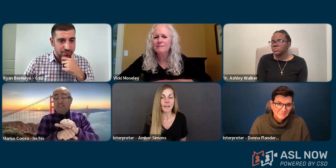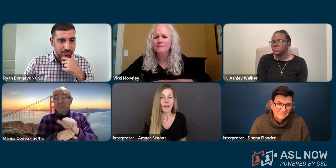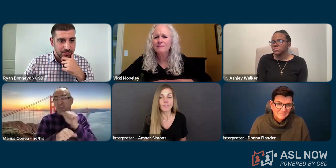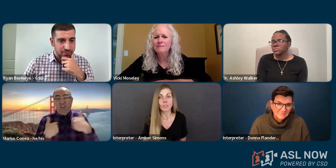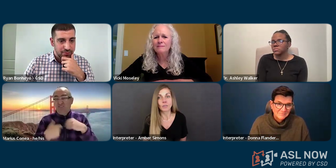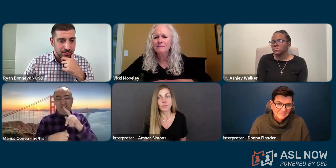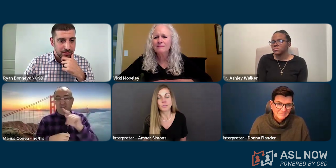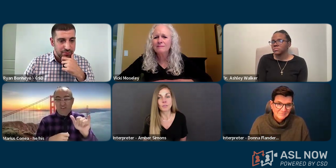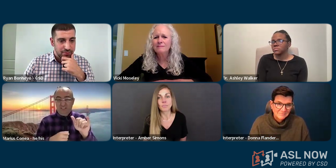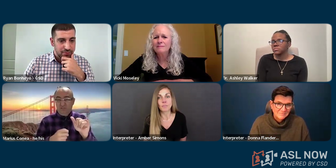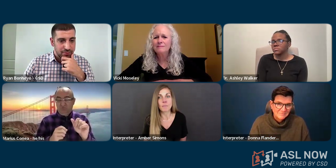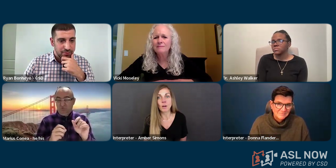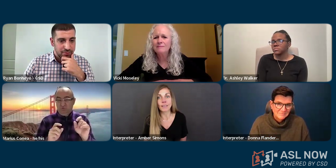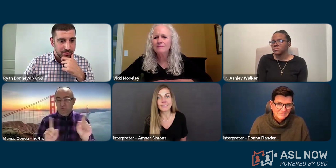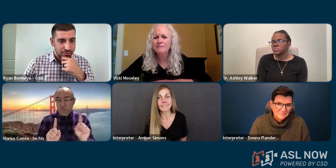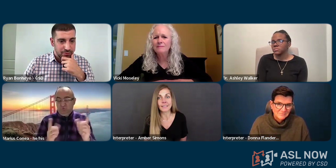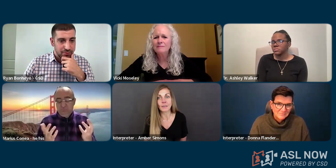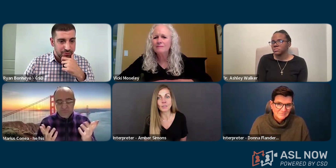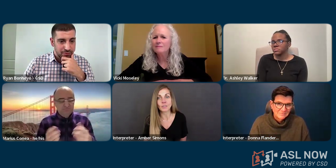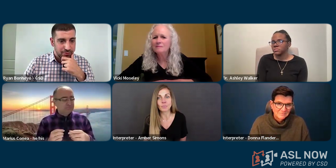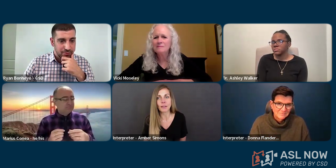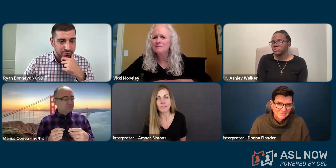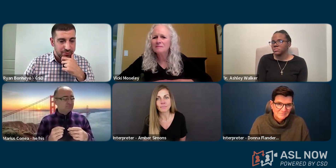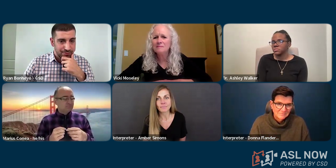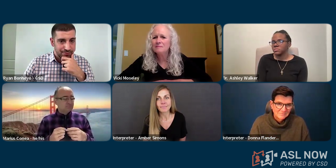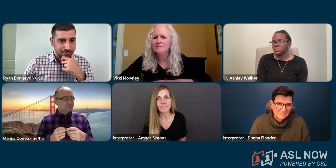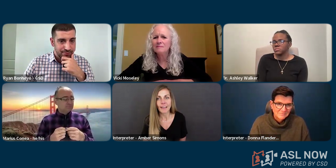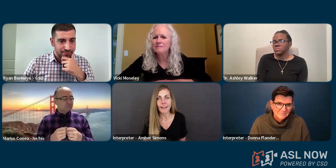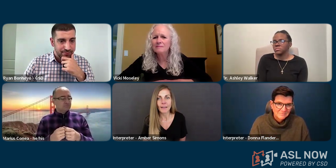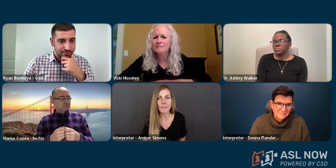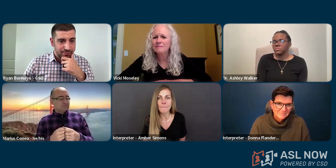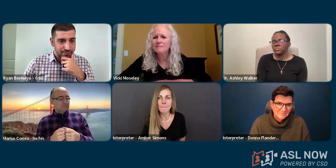I would have to go through some American Sign Language, but